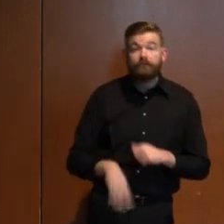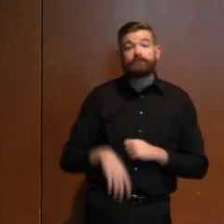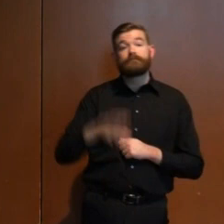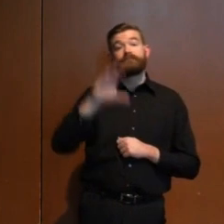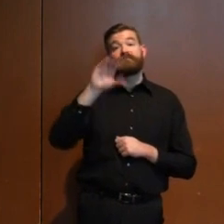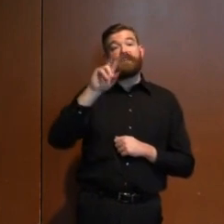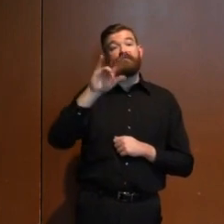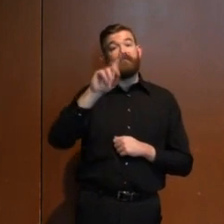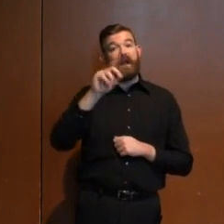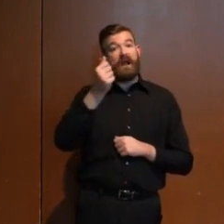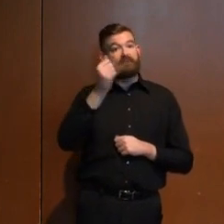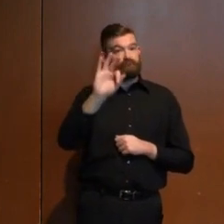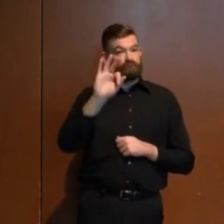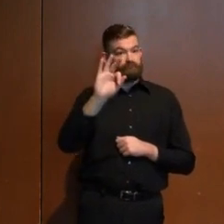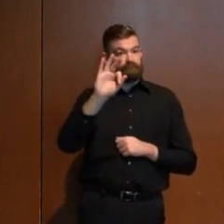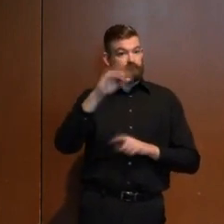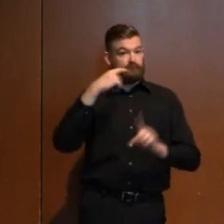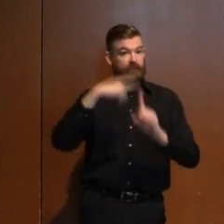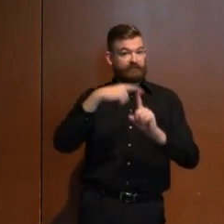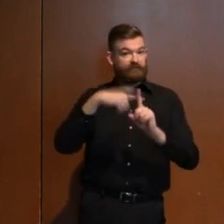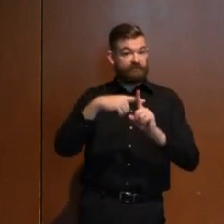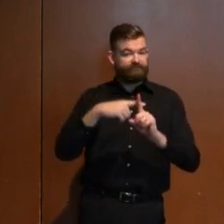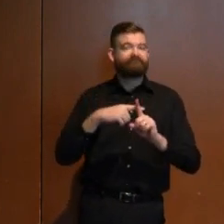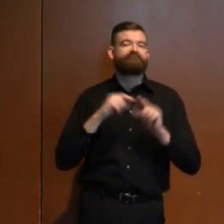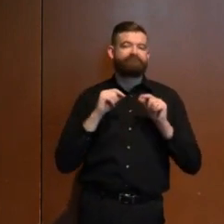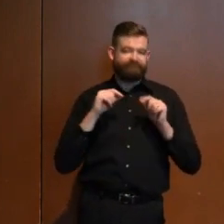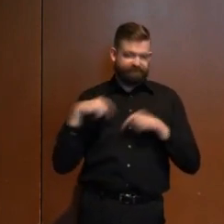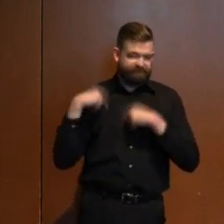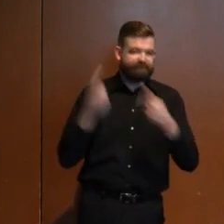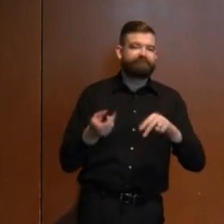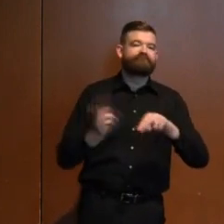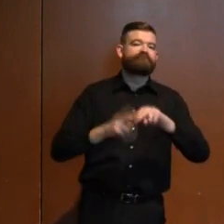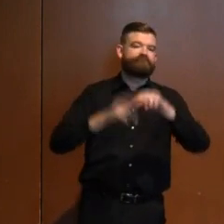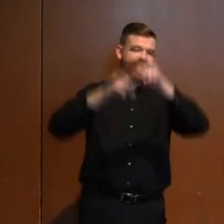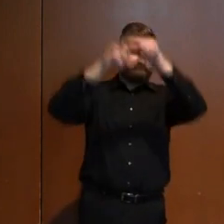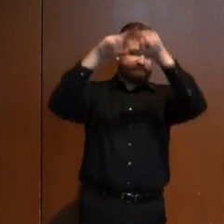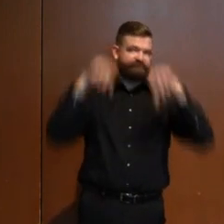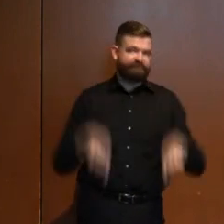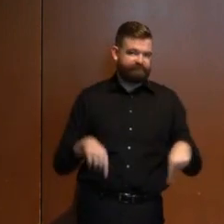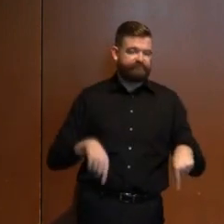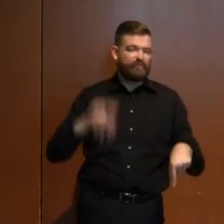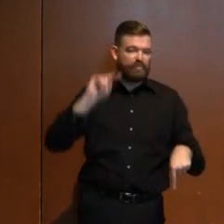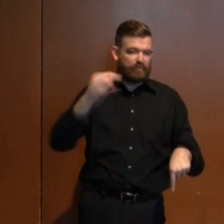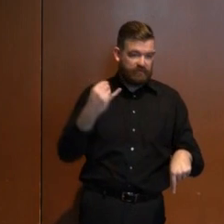DEPARTMENT OF HEALTH, THE WOMAN WHO NEEDS NO INTRODUCTION JUDY PROSUKELLY. GOOD AFTERNOON.